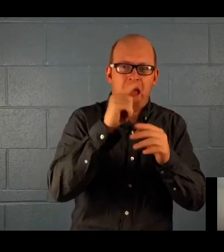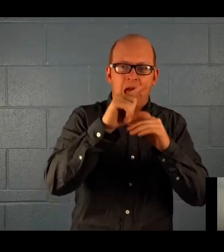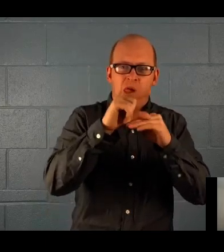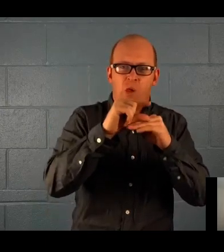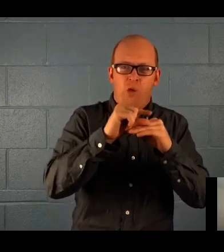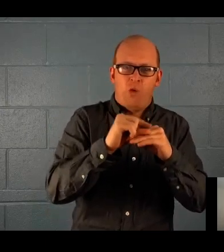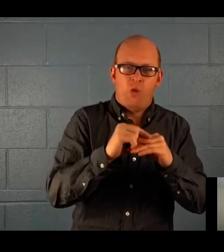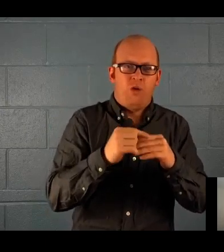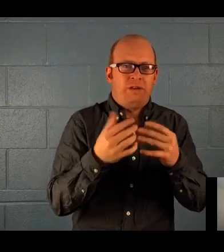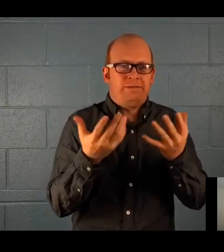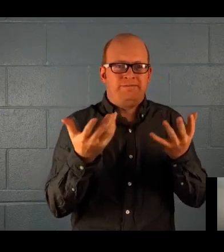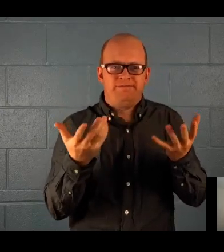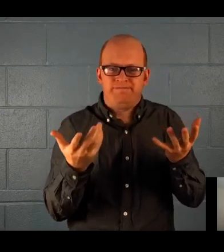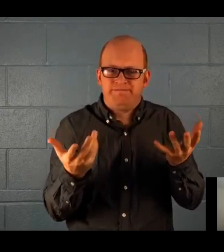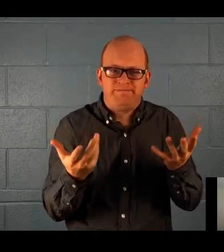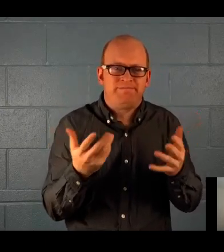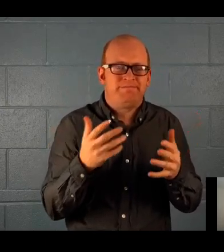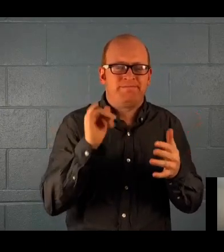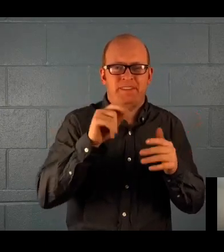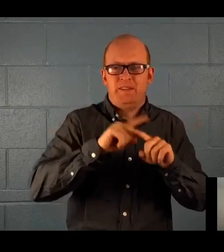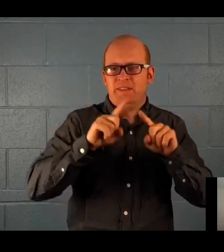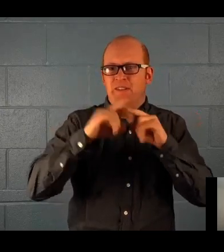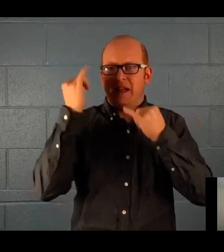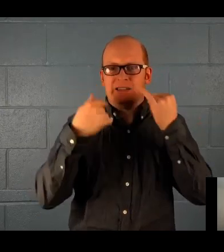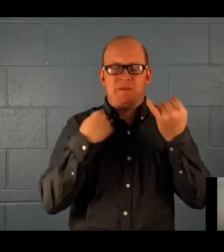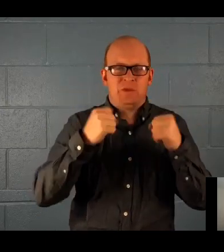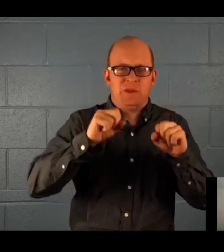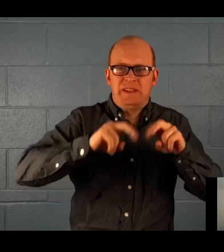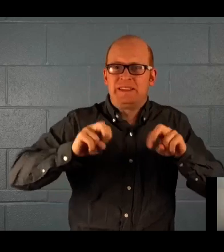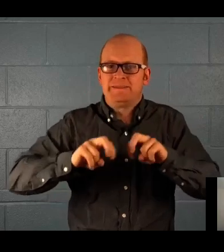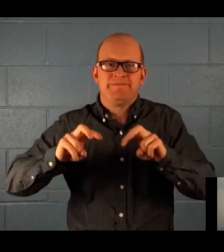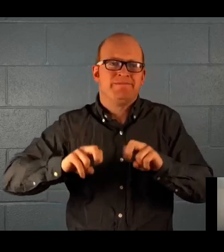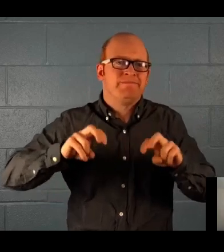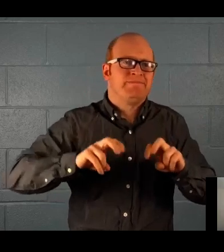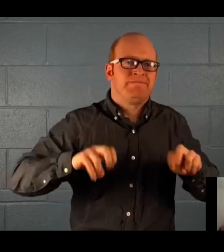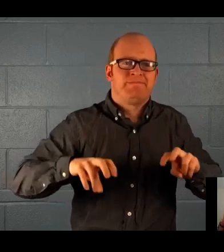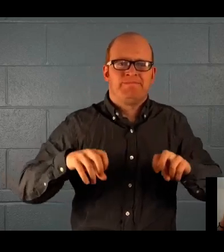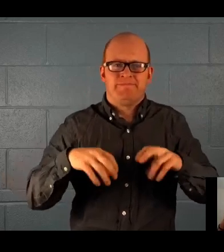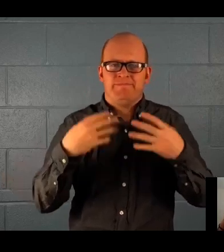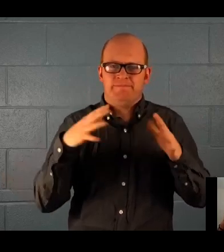did the sequence of the recombined gene look like. In other words, when the front half and the back half